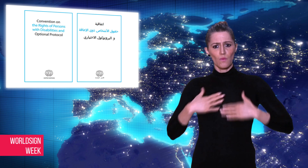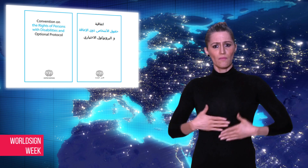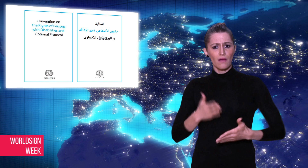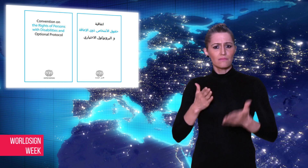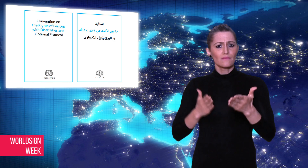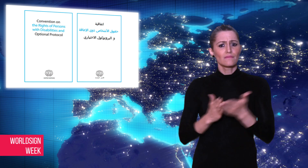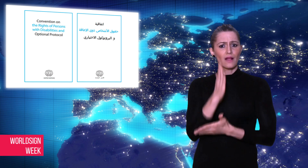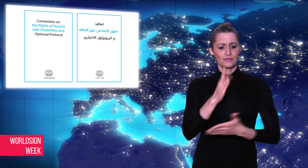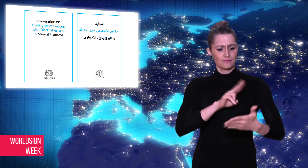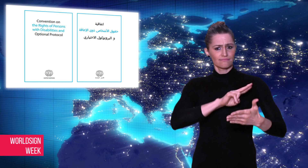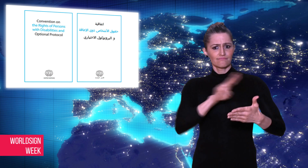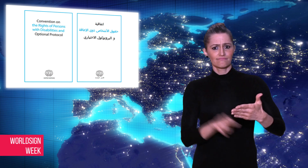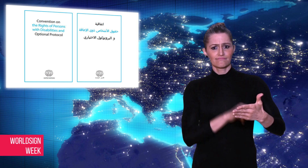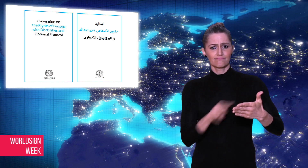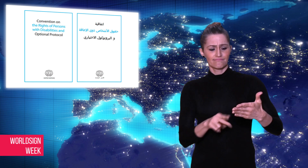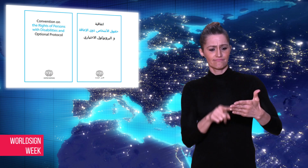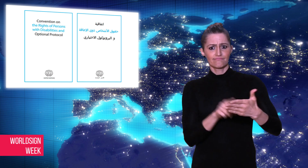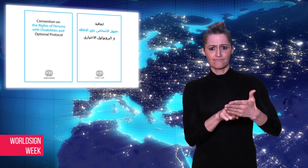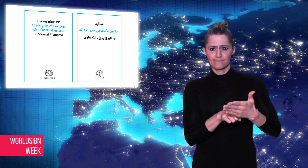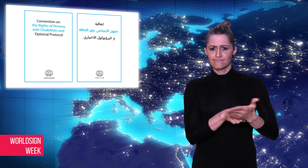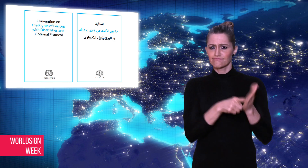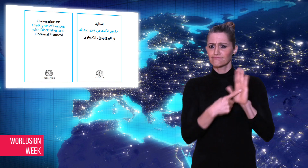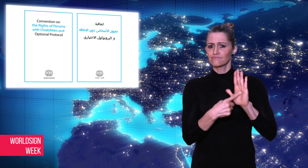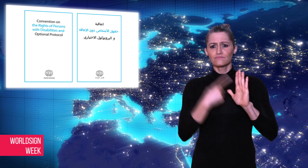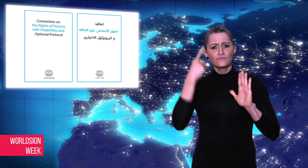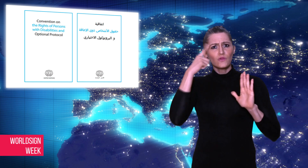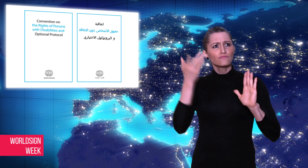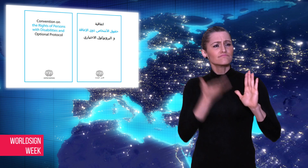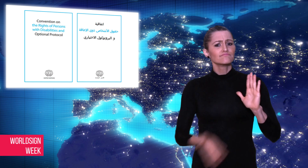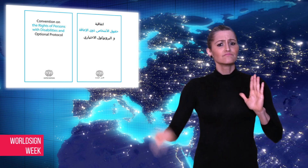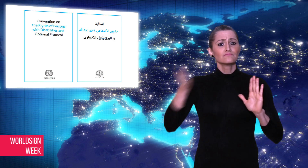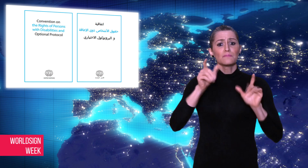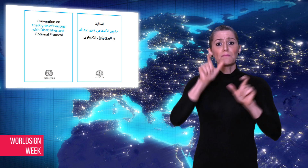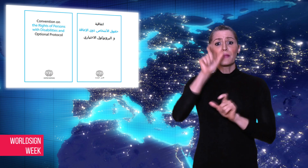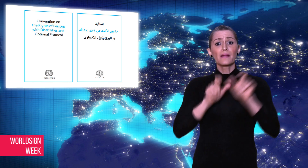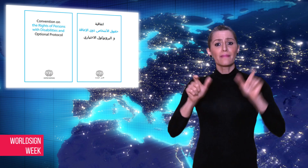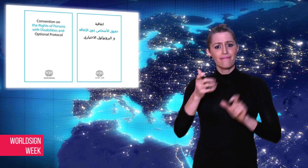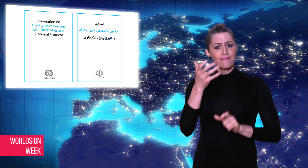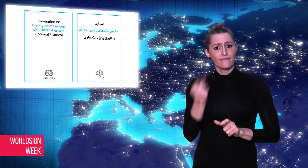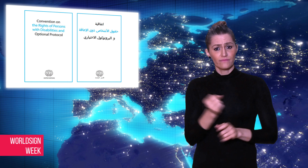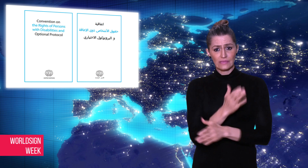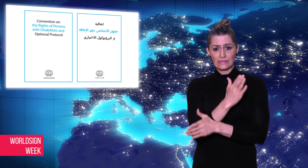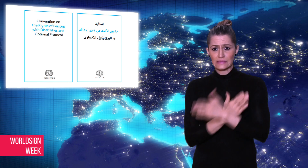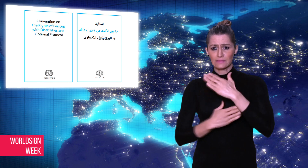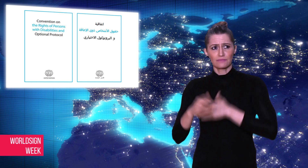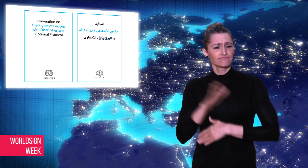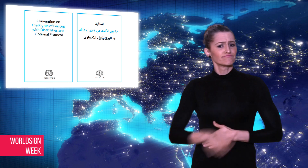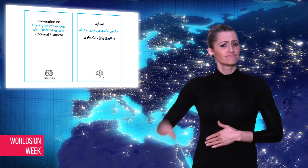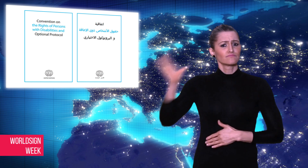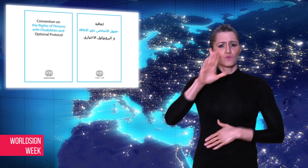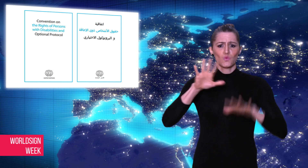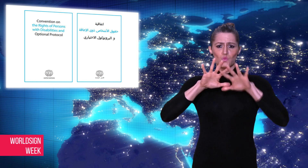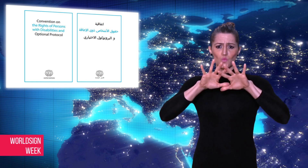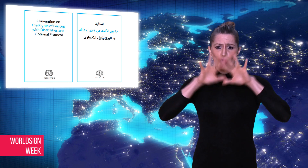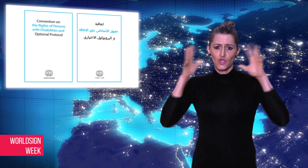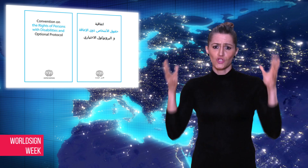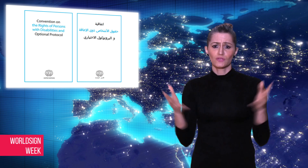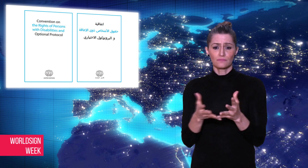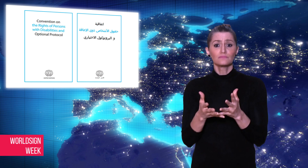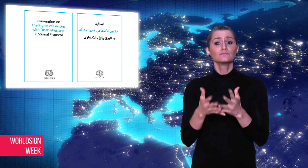United Nations that protects the rights and